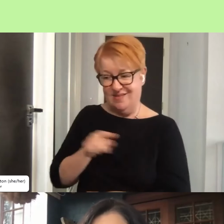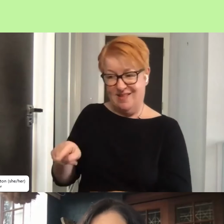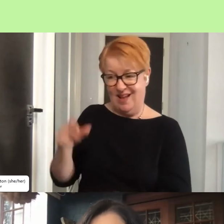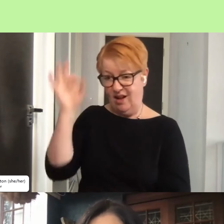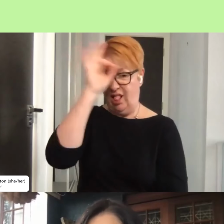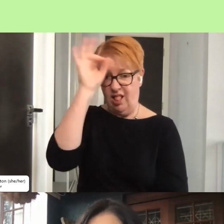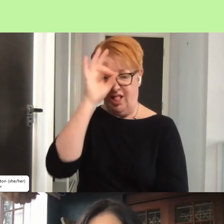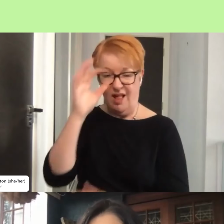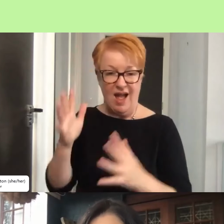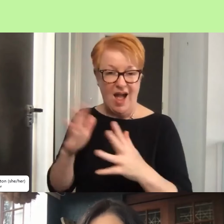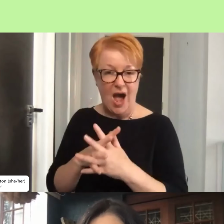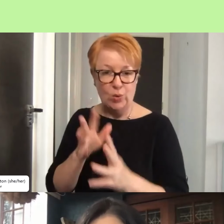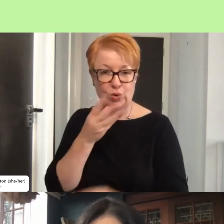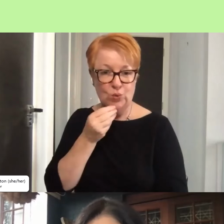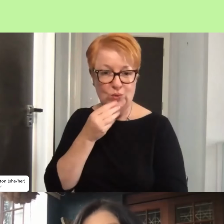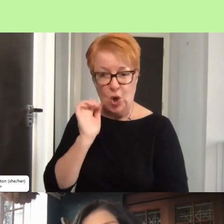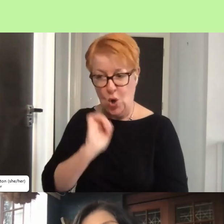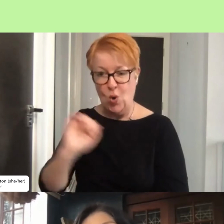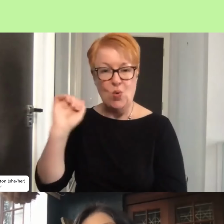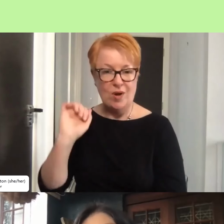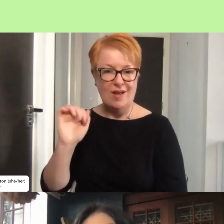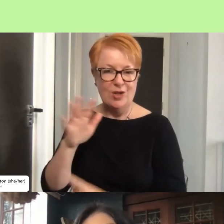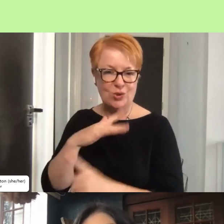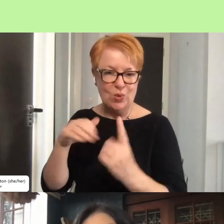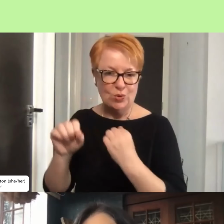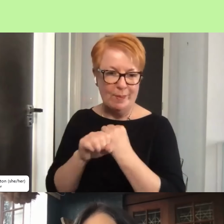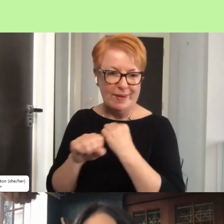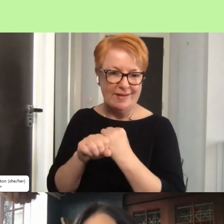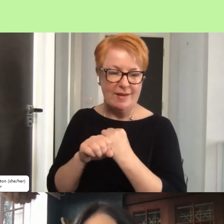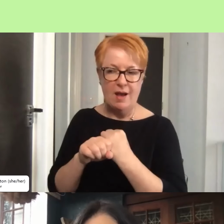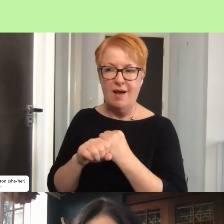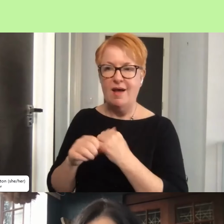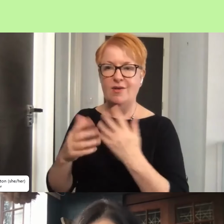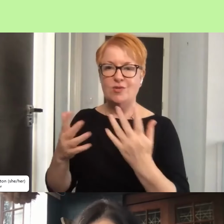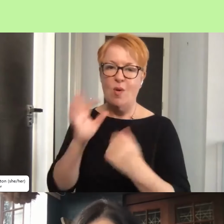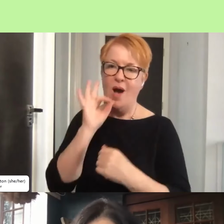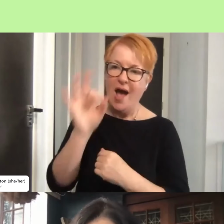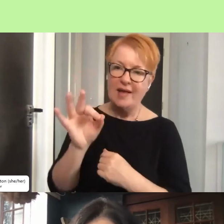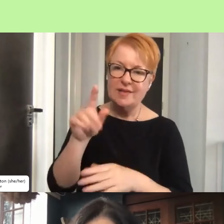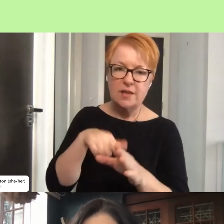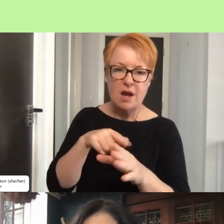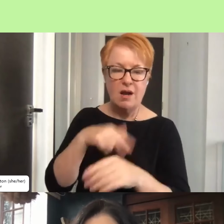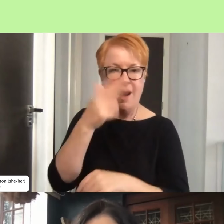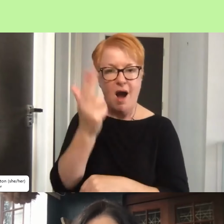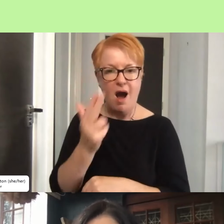So by getting involved, you know, lesser known or younger artists who have bigger social,